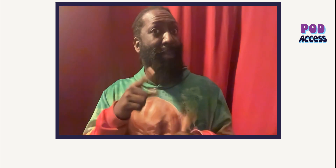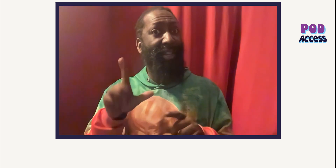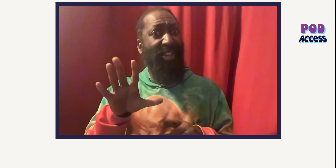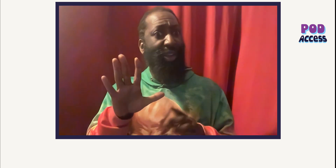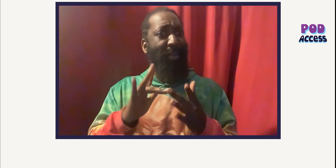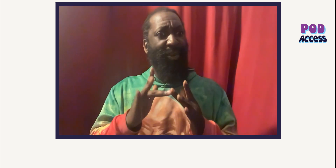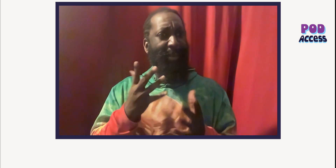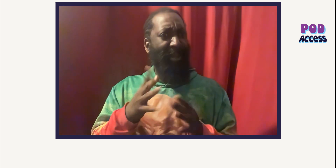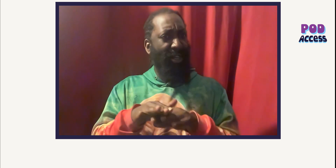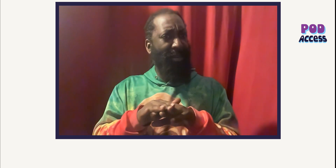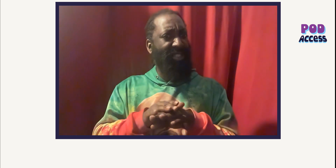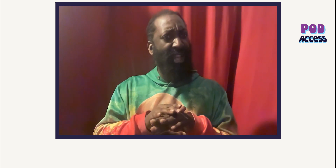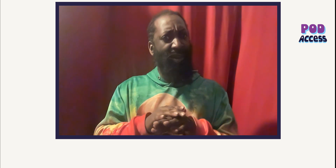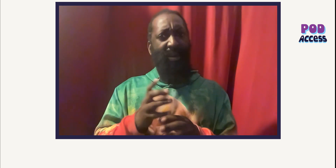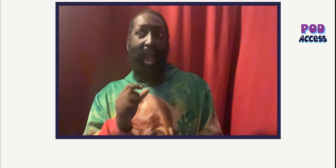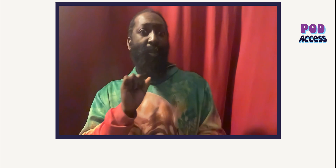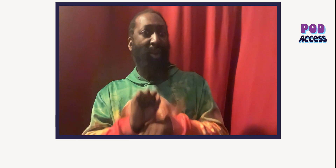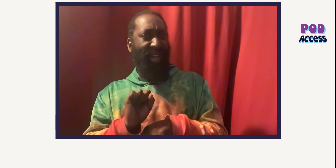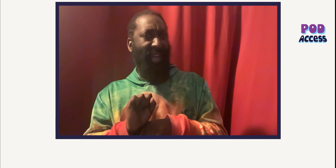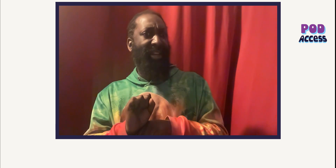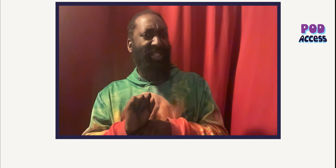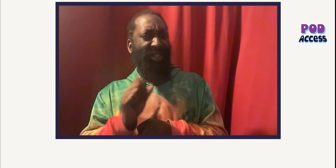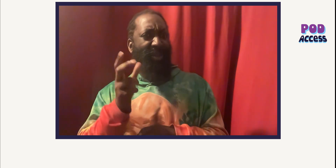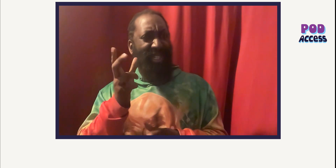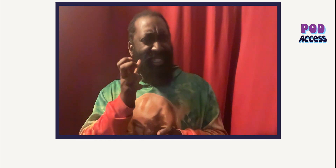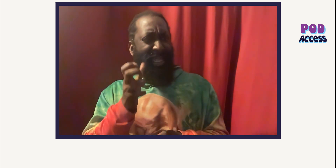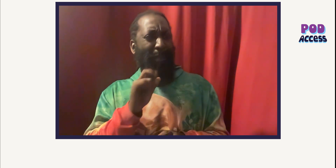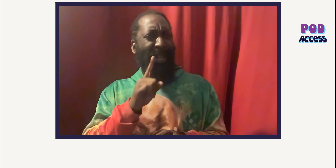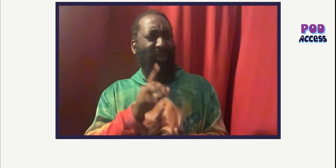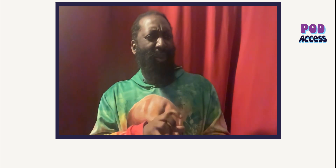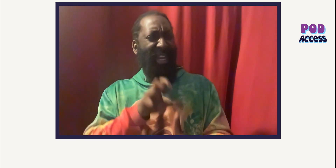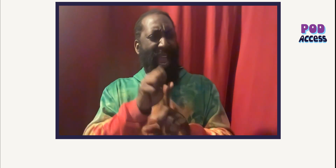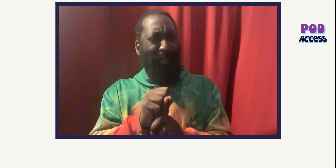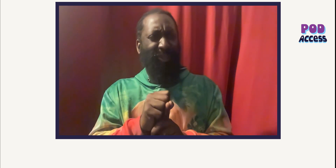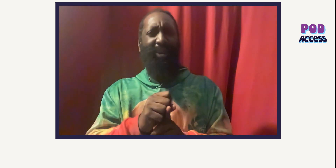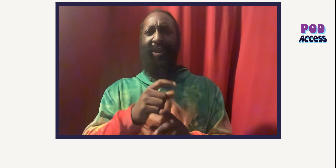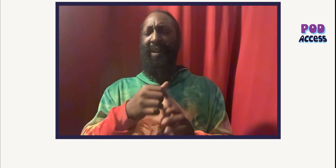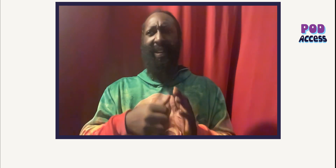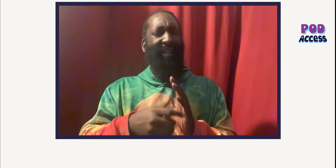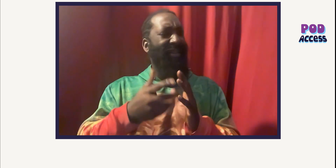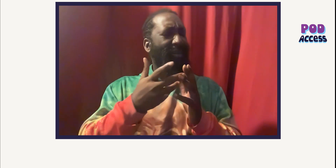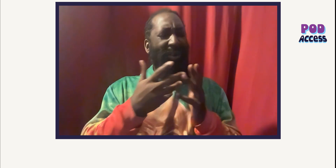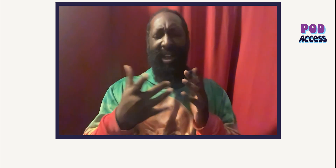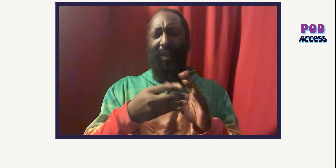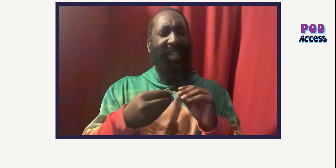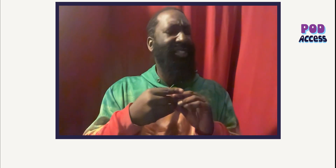but their computer may be a little bit slow. I'm working to listen and make sure we capture whatever message